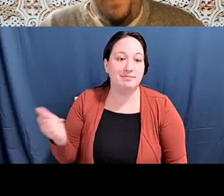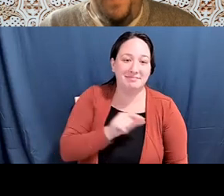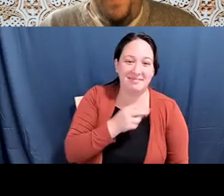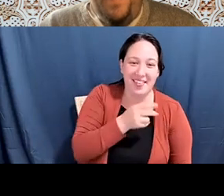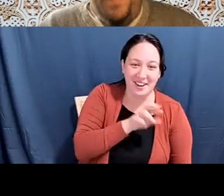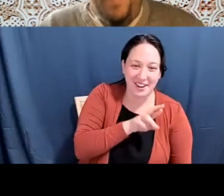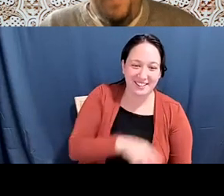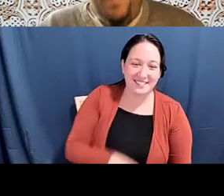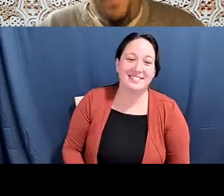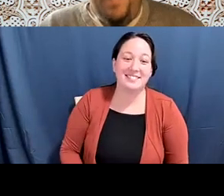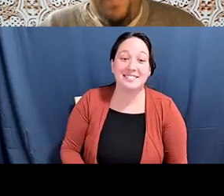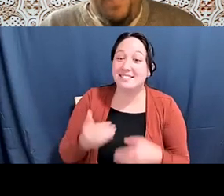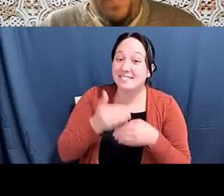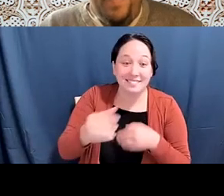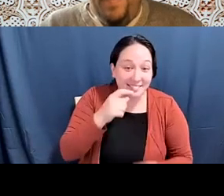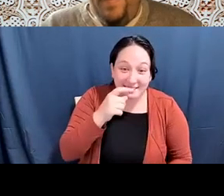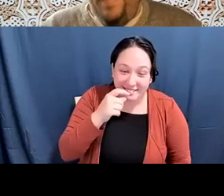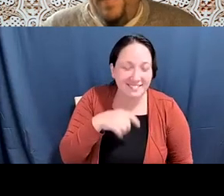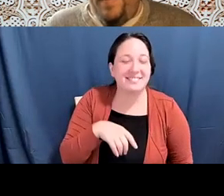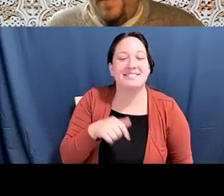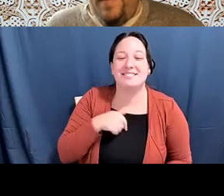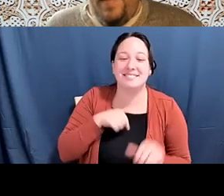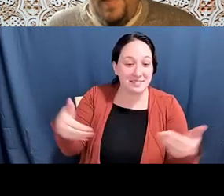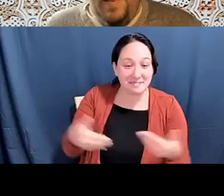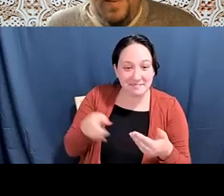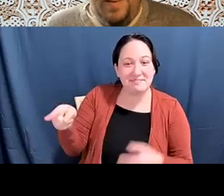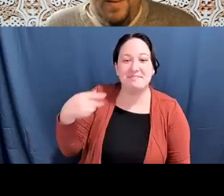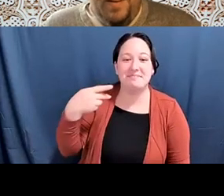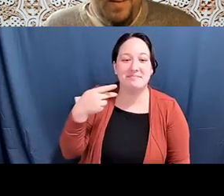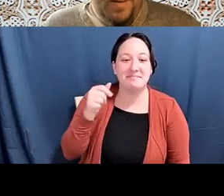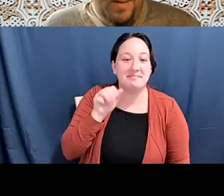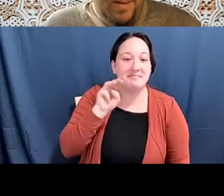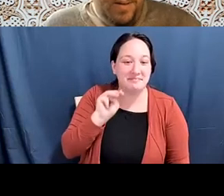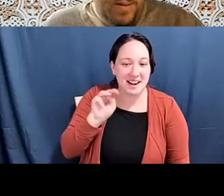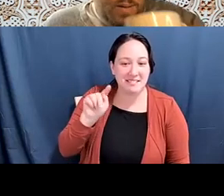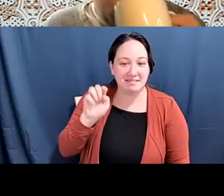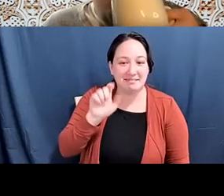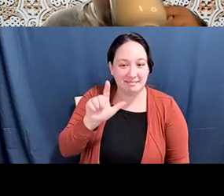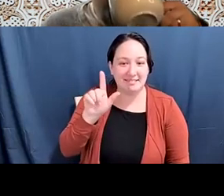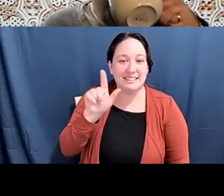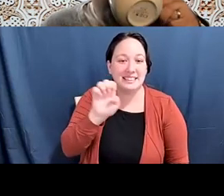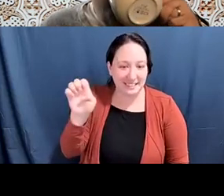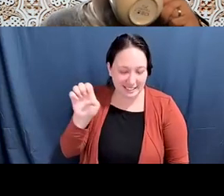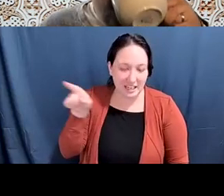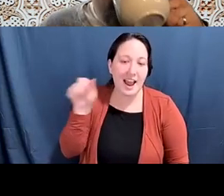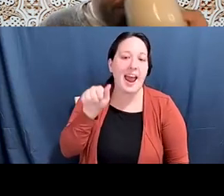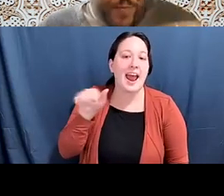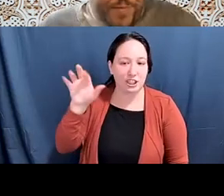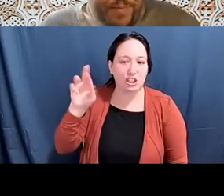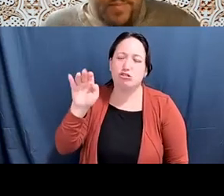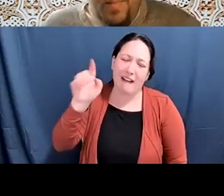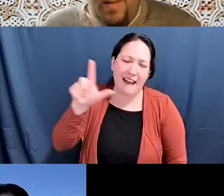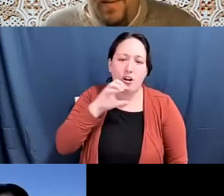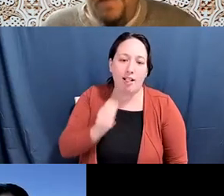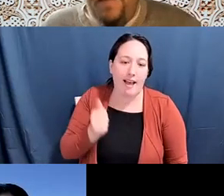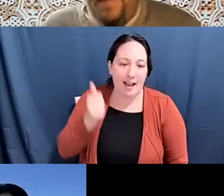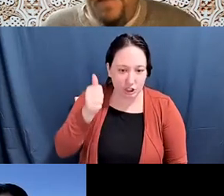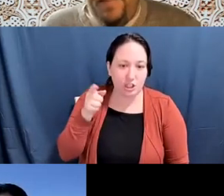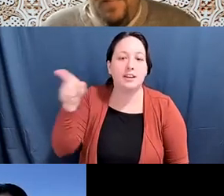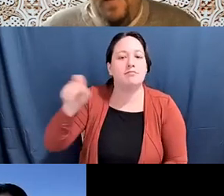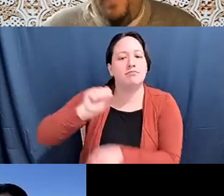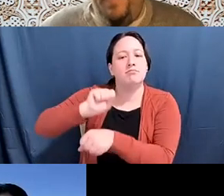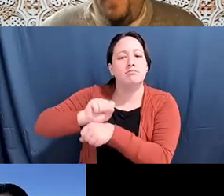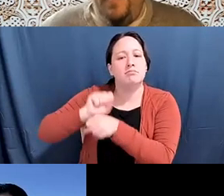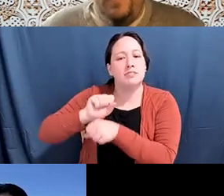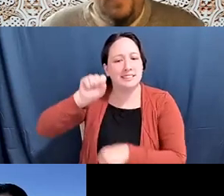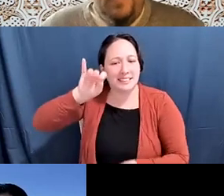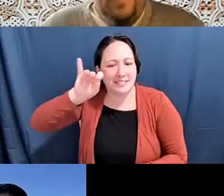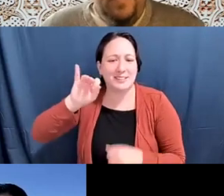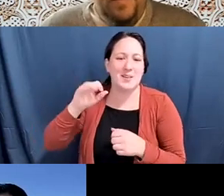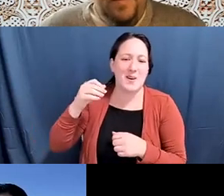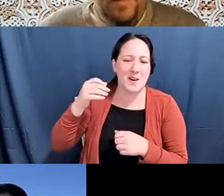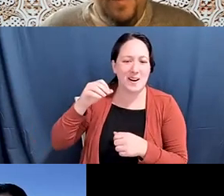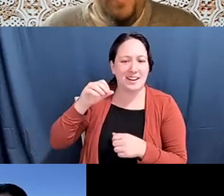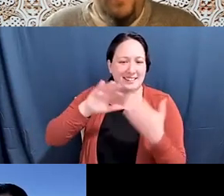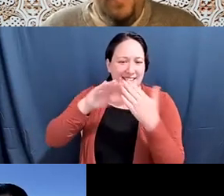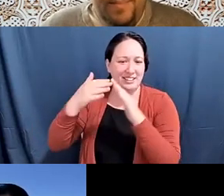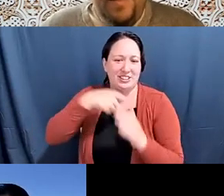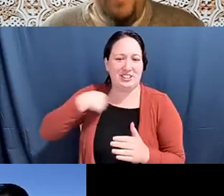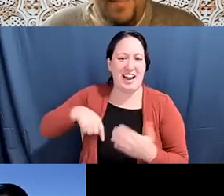Heather McCarty: And next, I will be introducing Pam Tau-Lee, who is an Asian radical elder who's working class in San Francisco Chinatown roots led her to a lifelong journey dedicated to environmental justice.